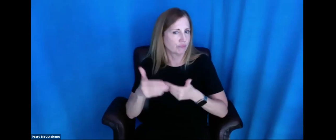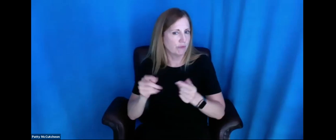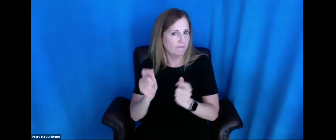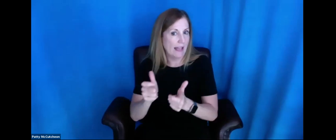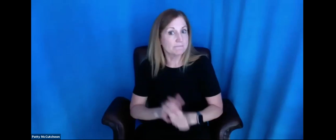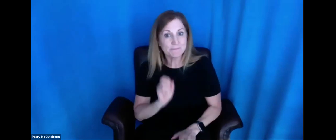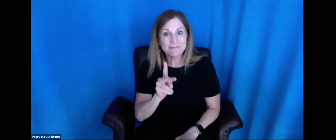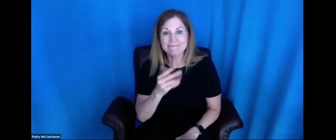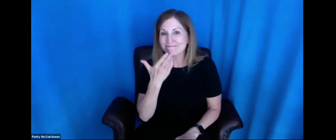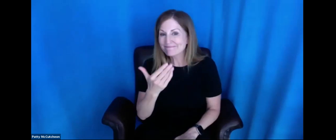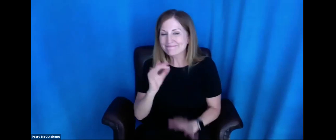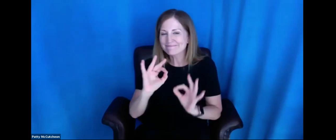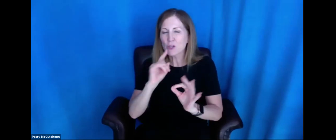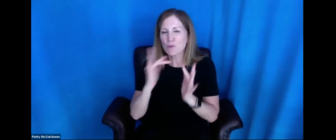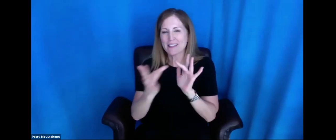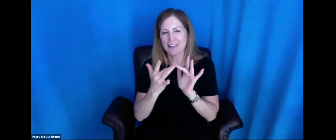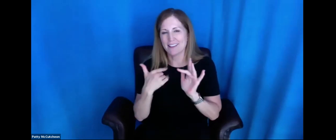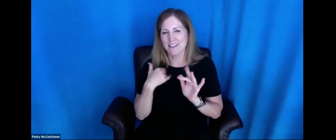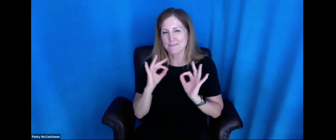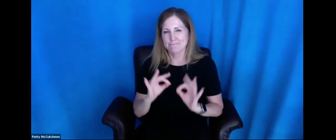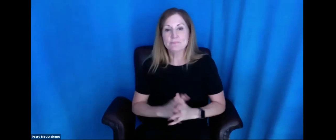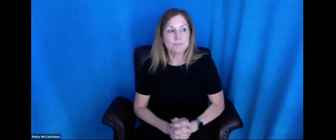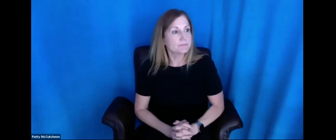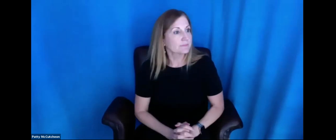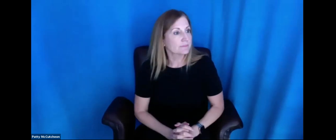You can contact us. Now, when we receive ballots back --